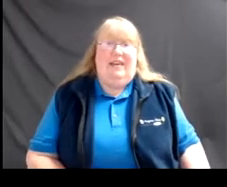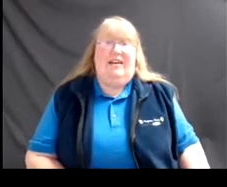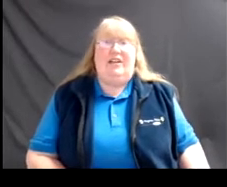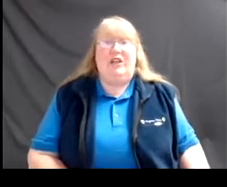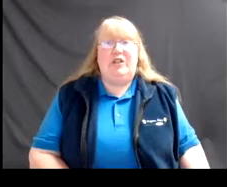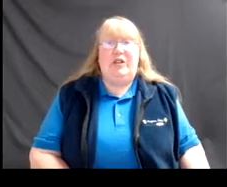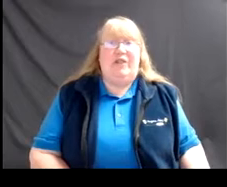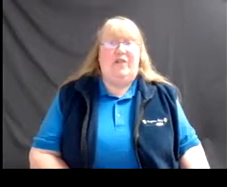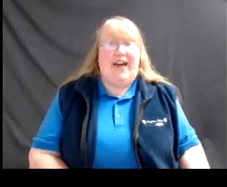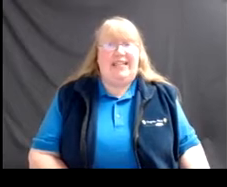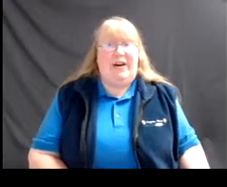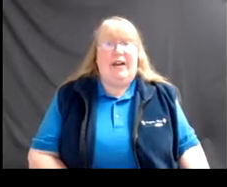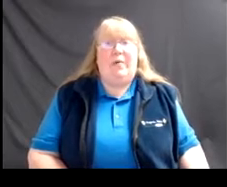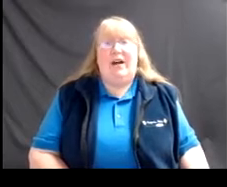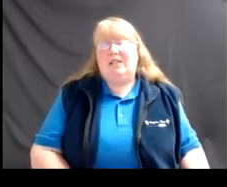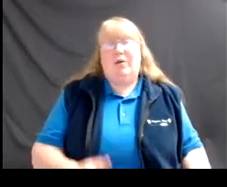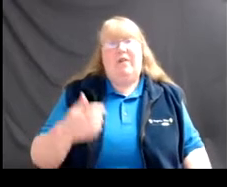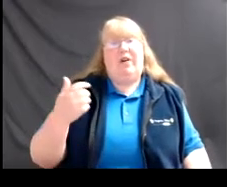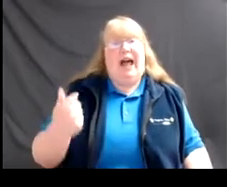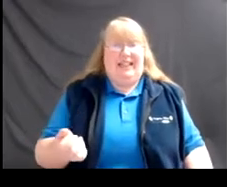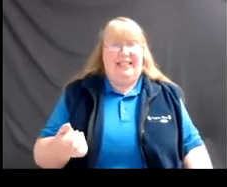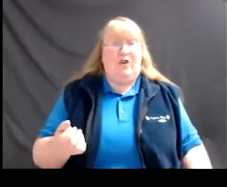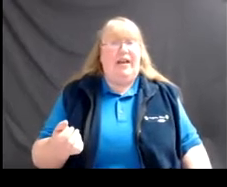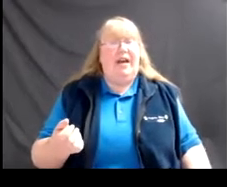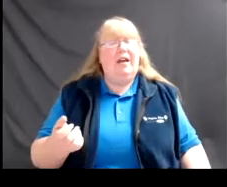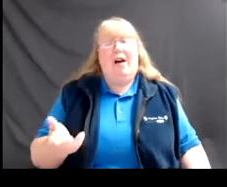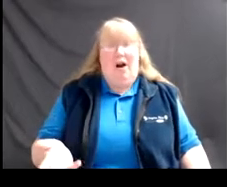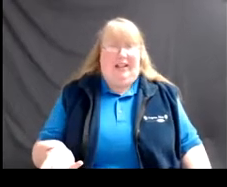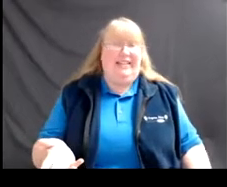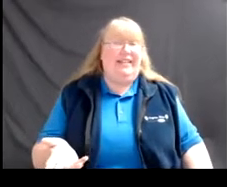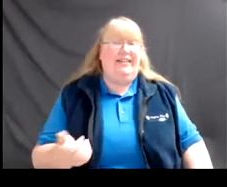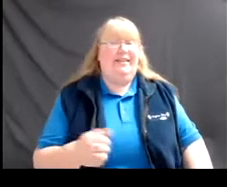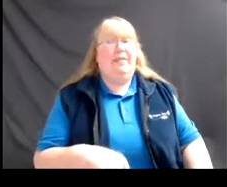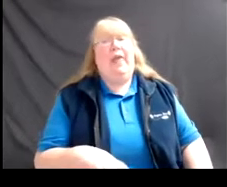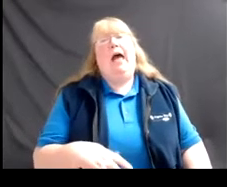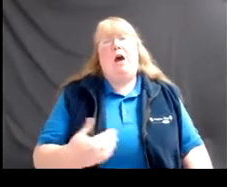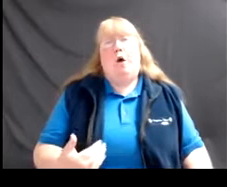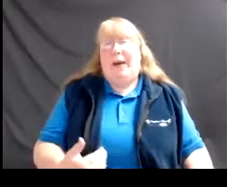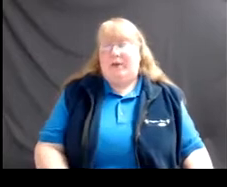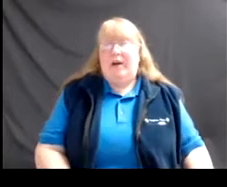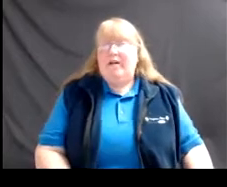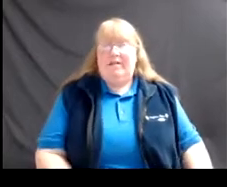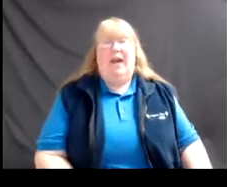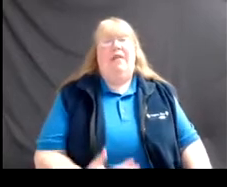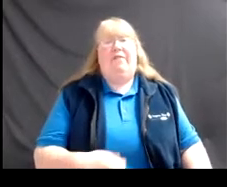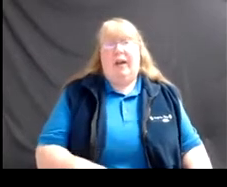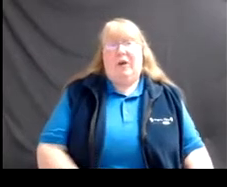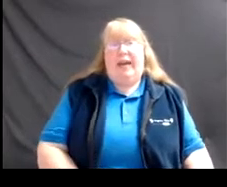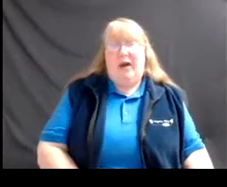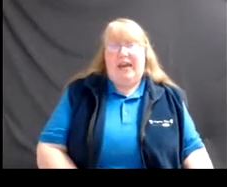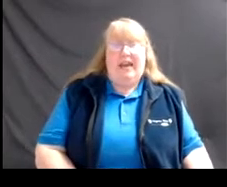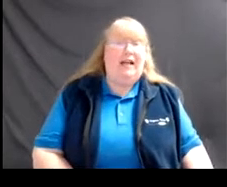In addition to the Fairfax area we also cover Alexandria, Arlington, Culpeper, Fauquier County,